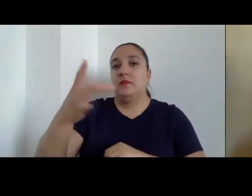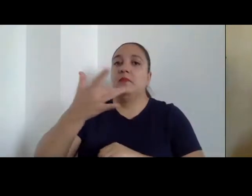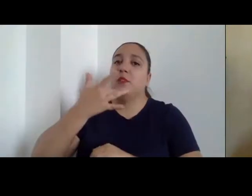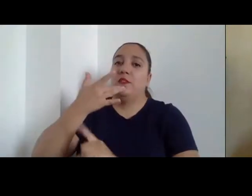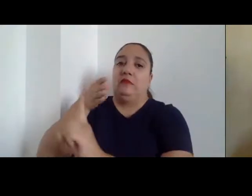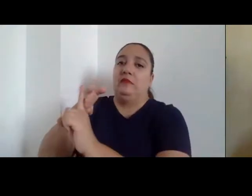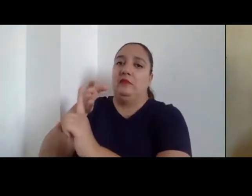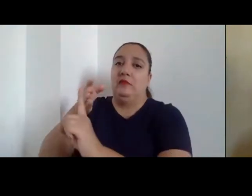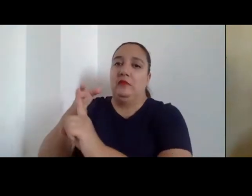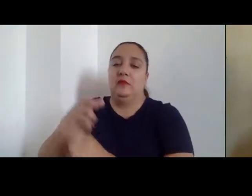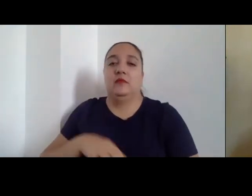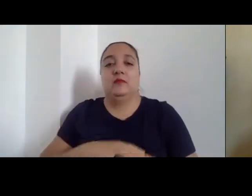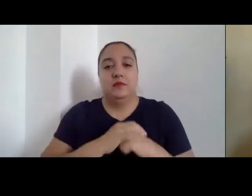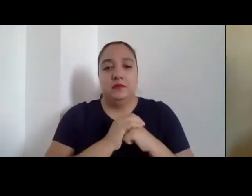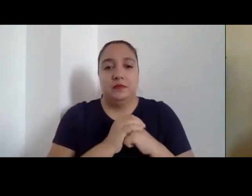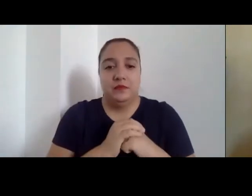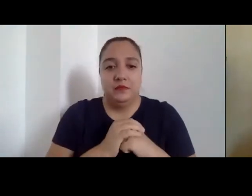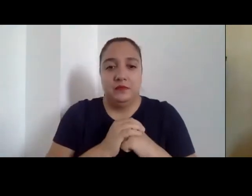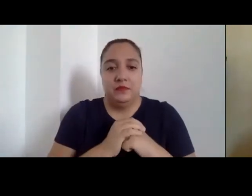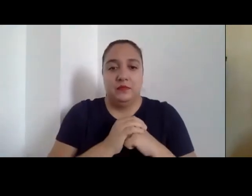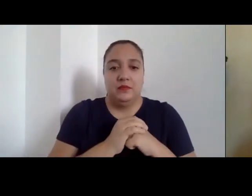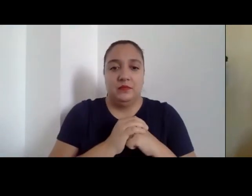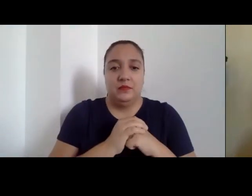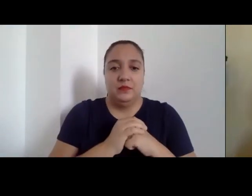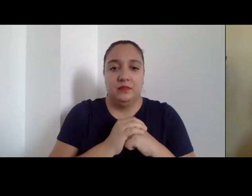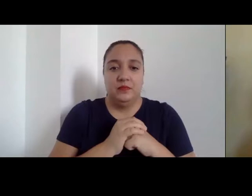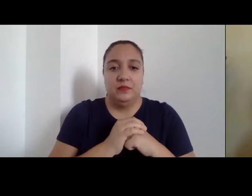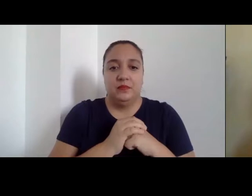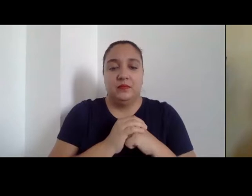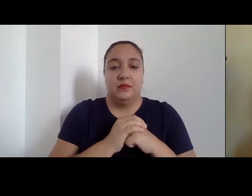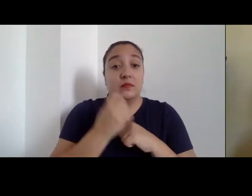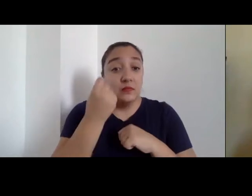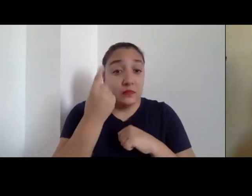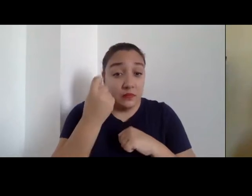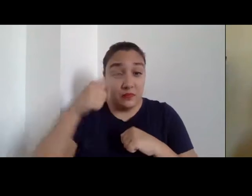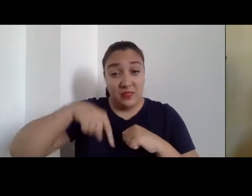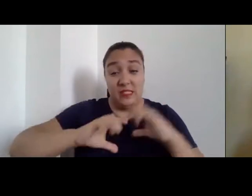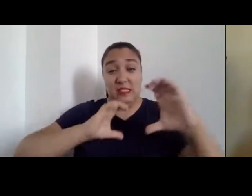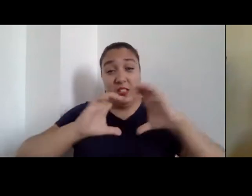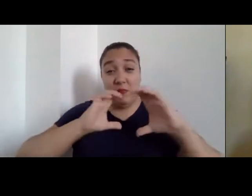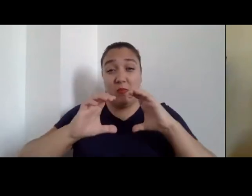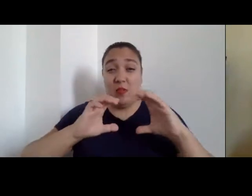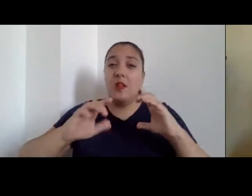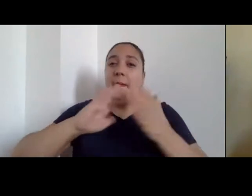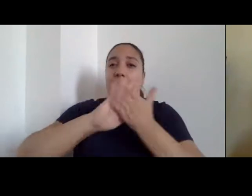for participants. However, as these conversations move through highly public space, we felt it is